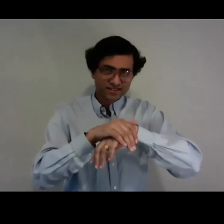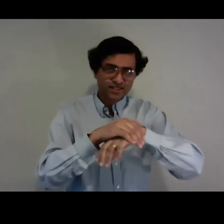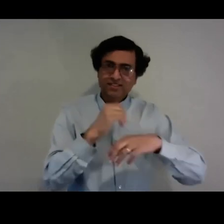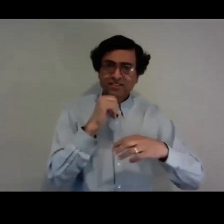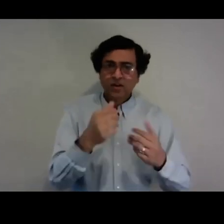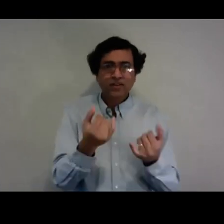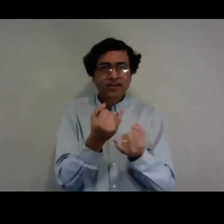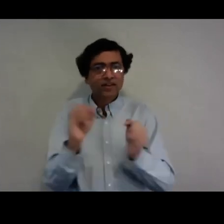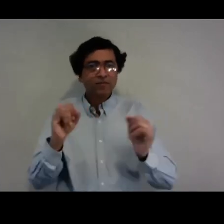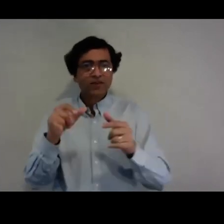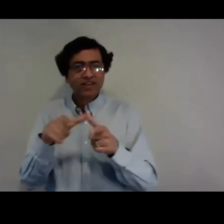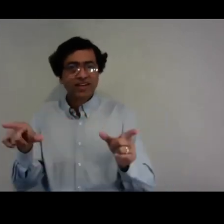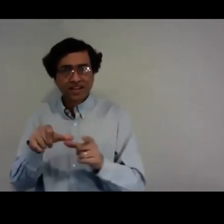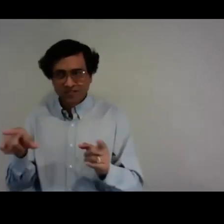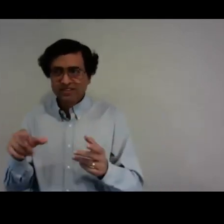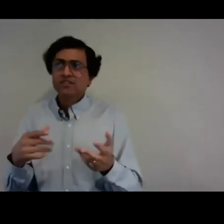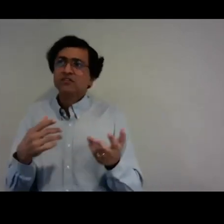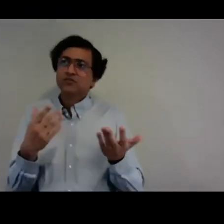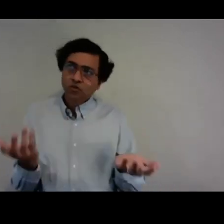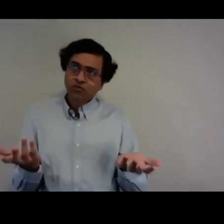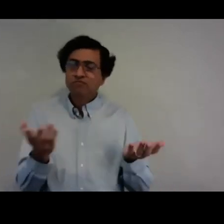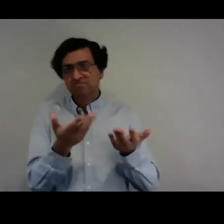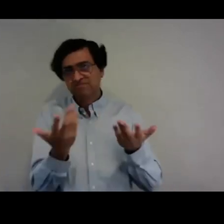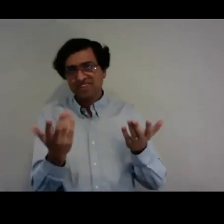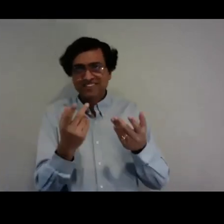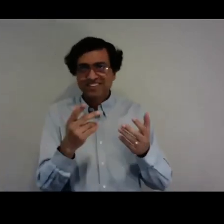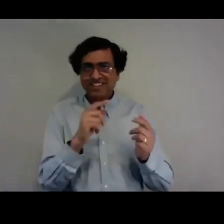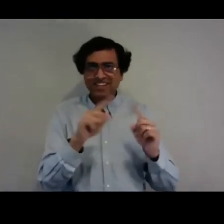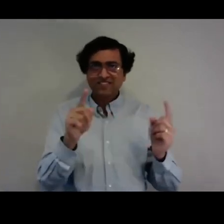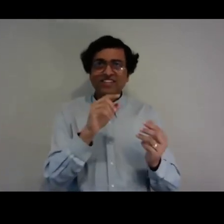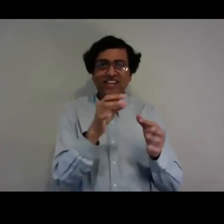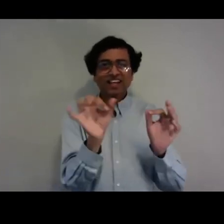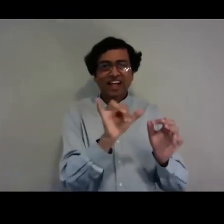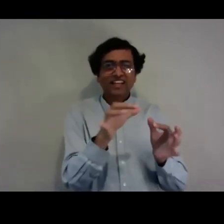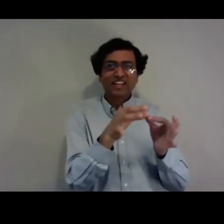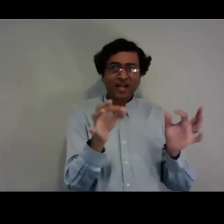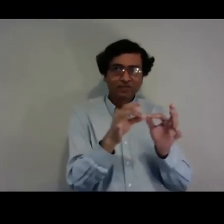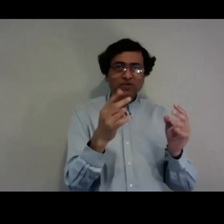And it is visual access to English so not an independent language.